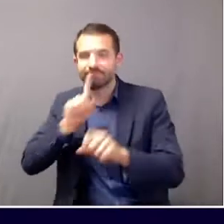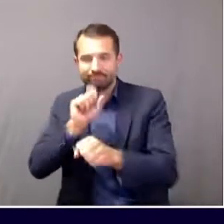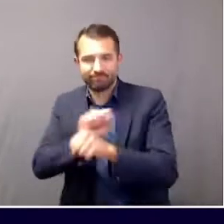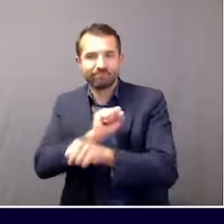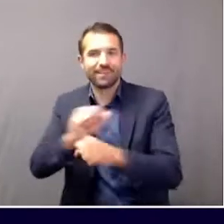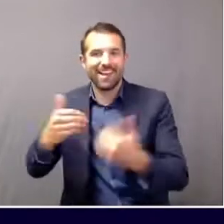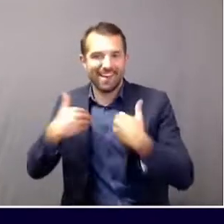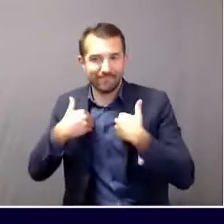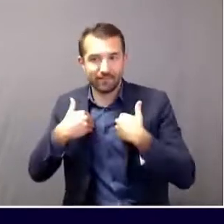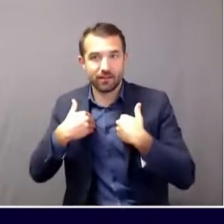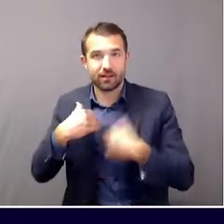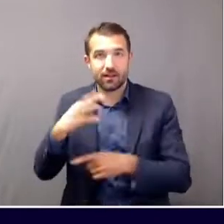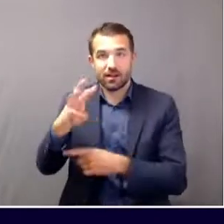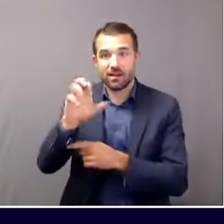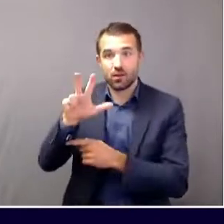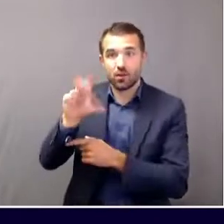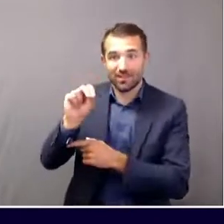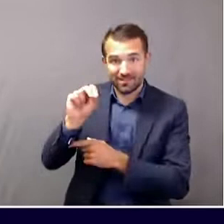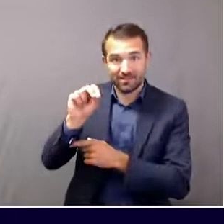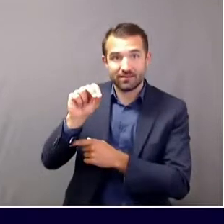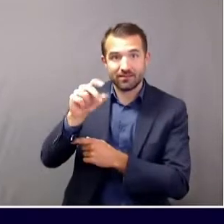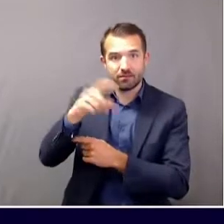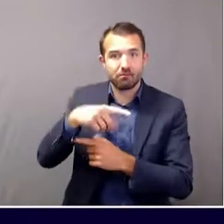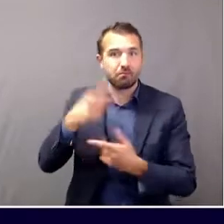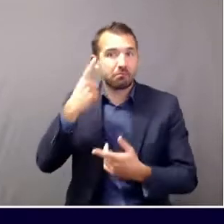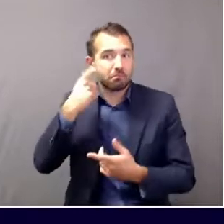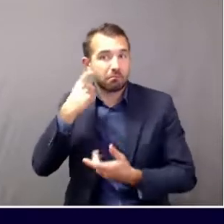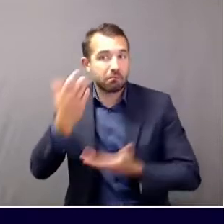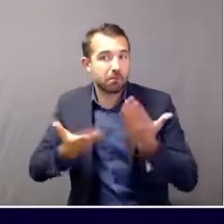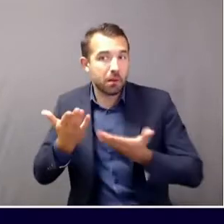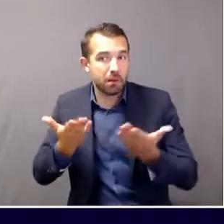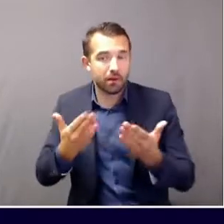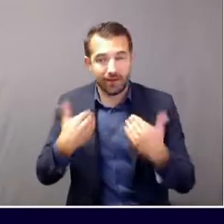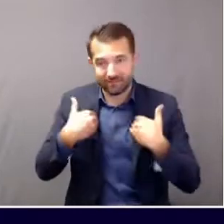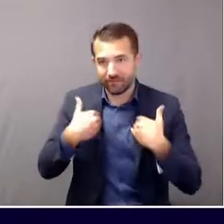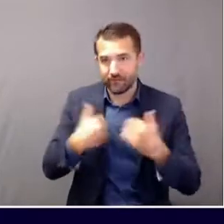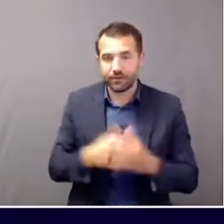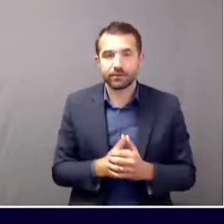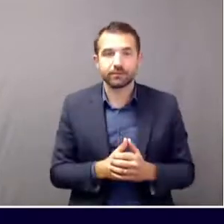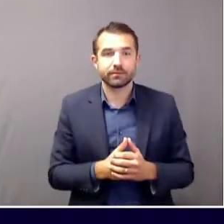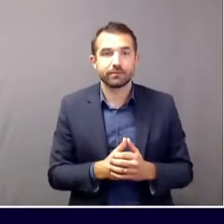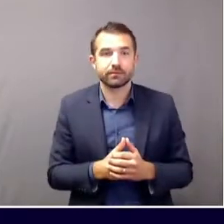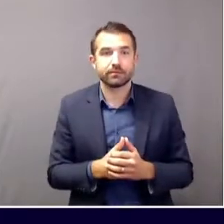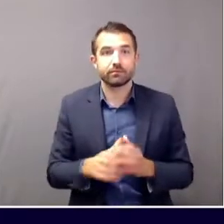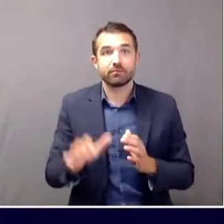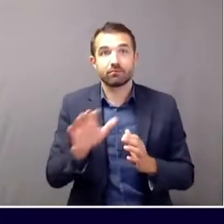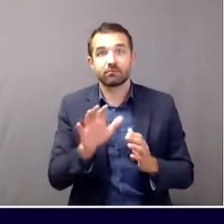probable cases